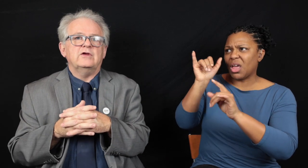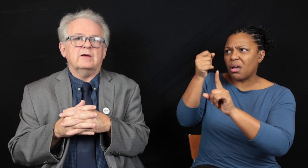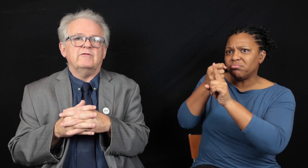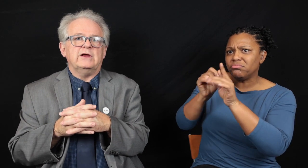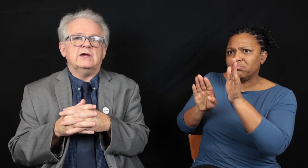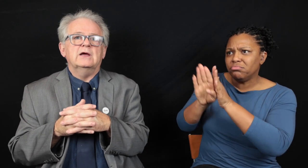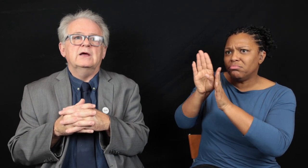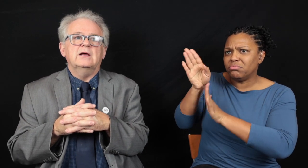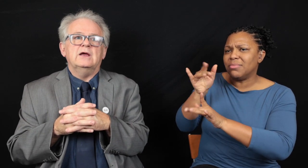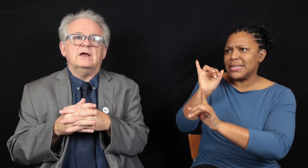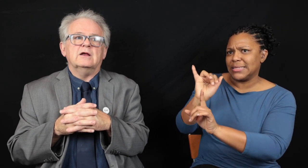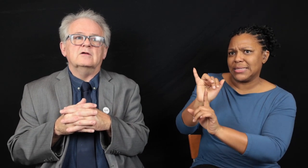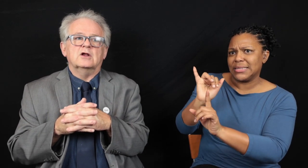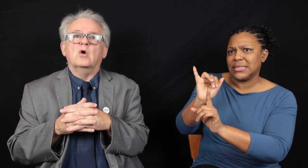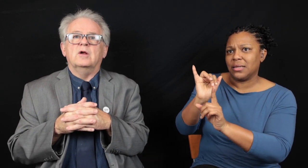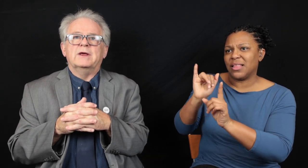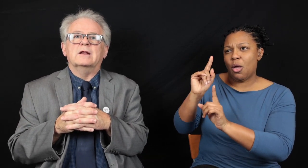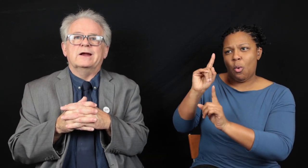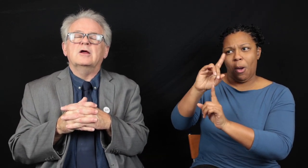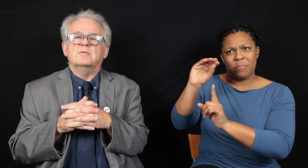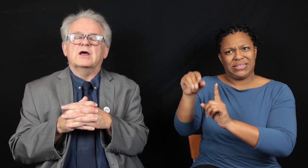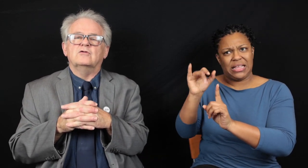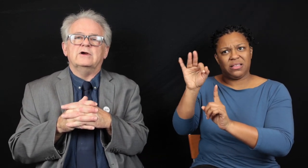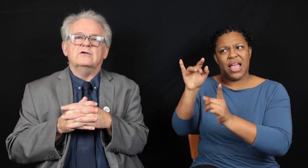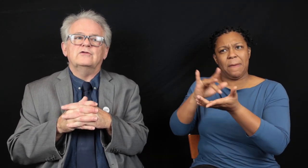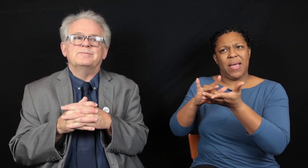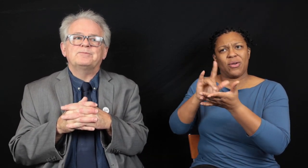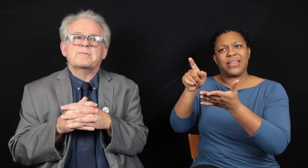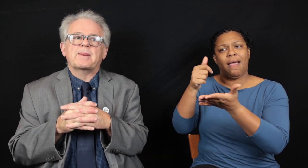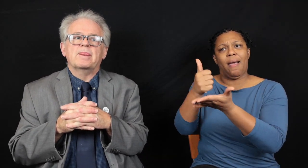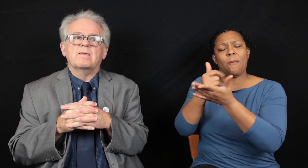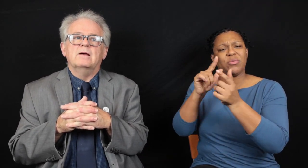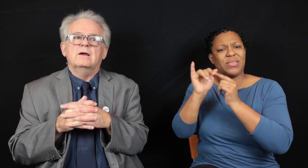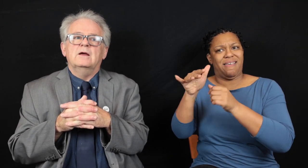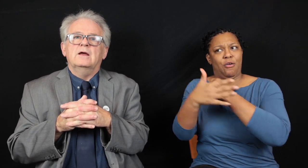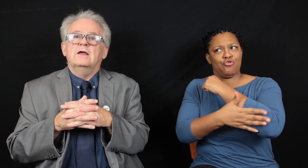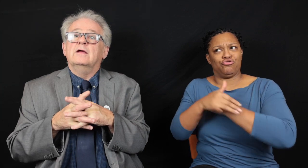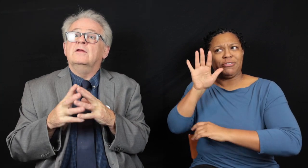100% of people get CMV in low and middle income countries.